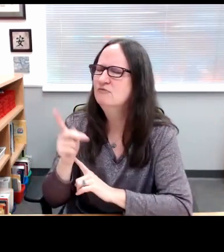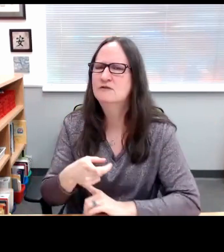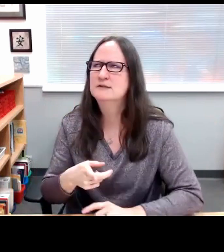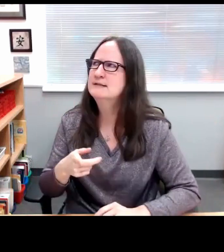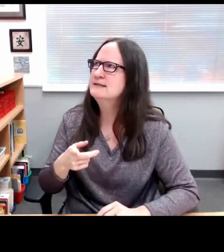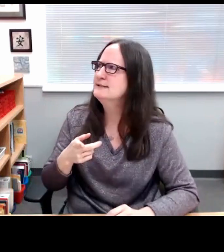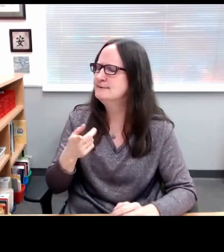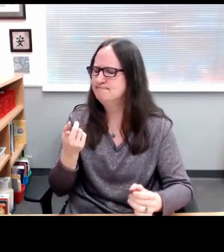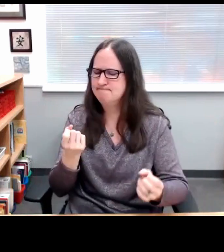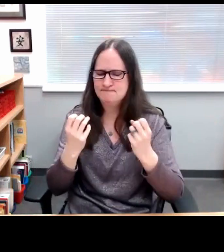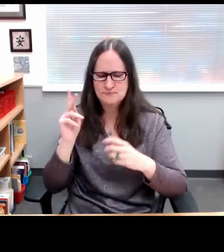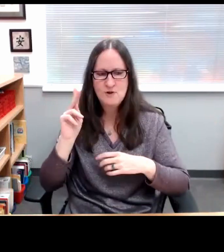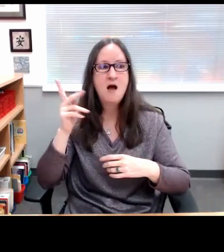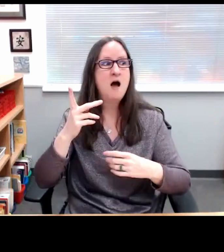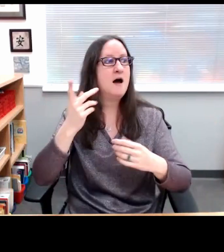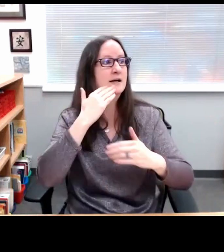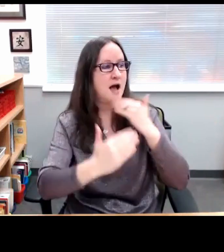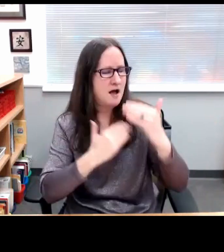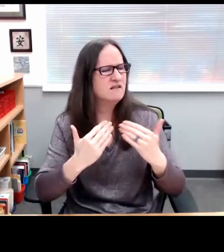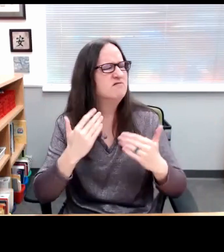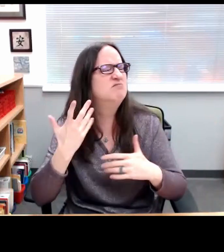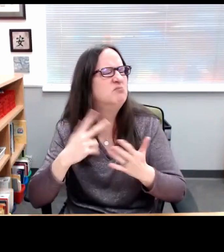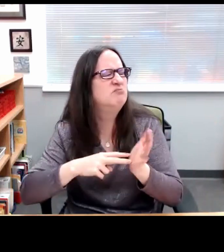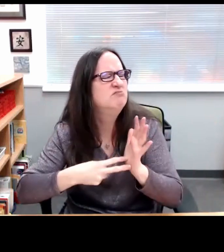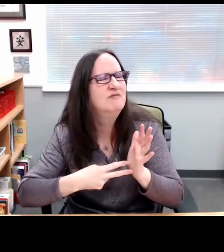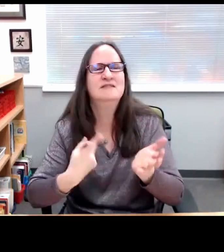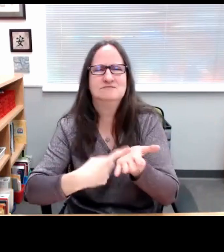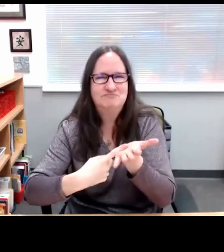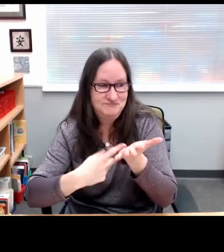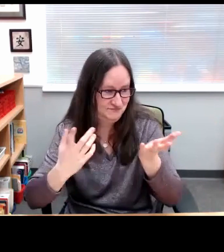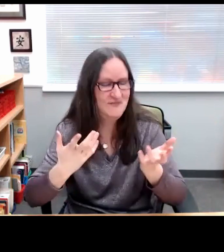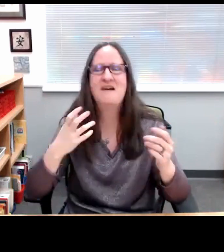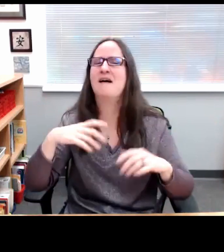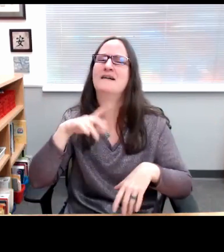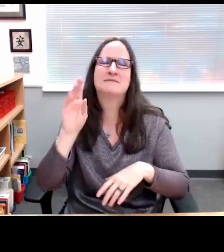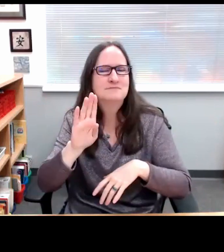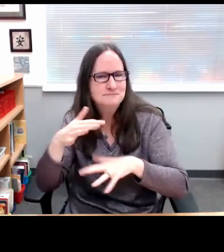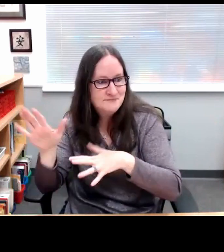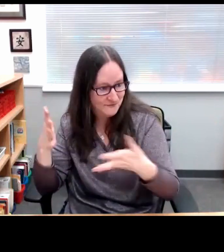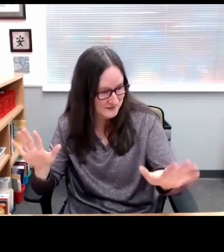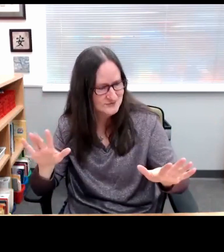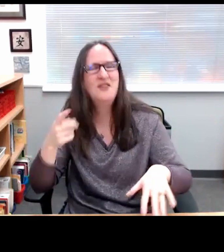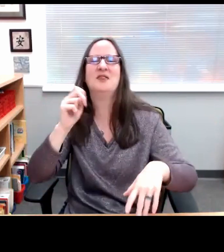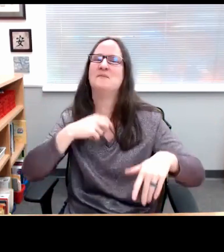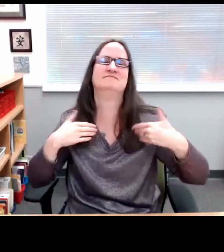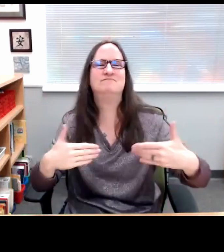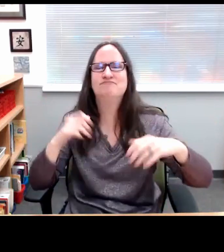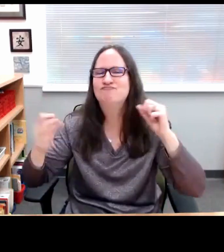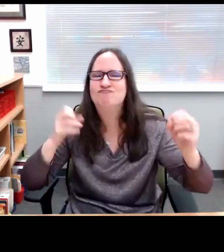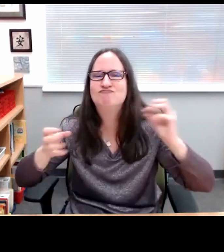to review what the students, what does K stand for? And they have to think and say, Well, kind. And then we ask, Well, what does that mean? And have a discussion about that.